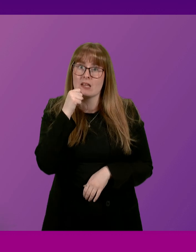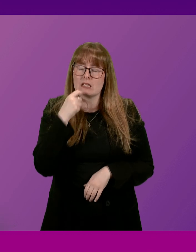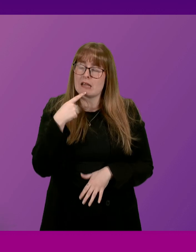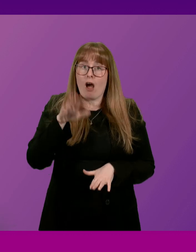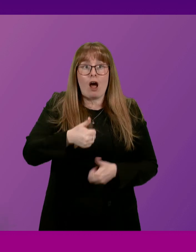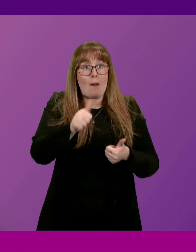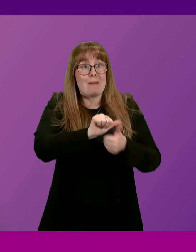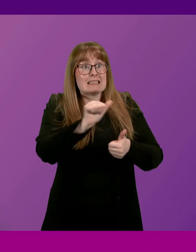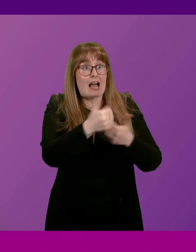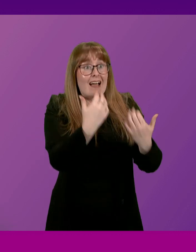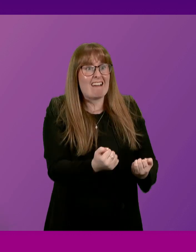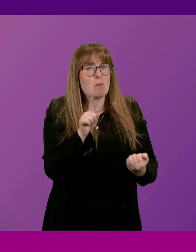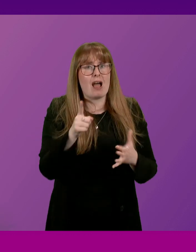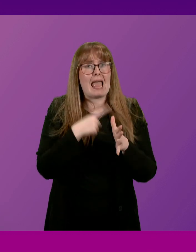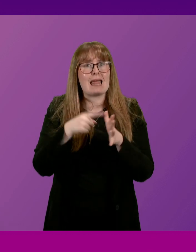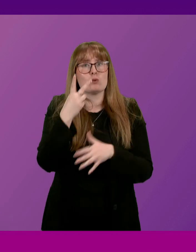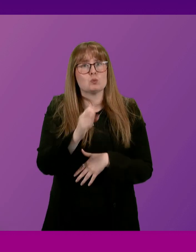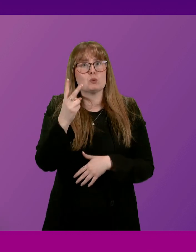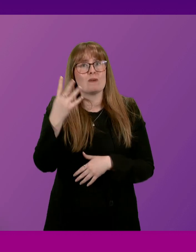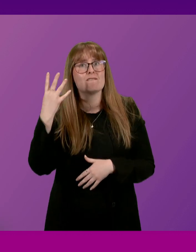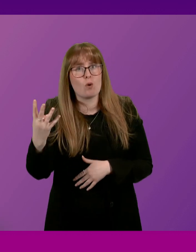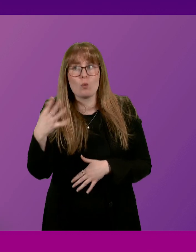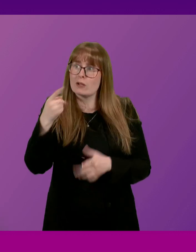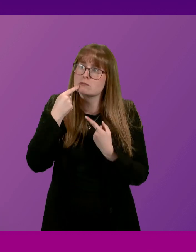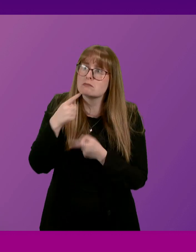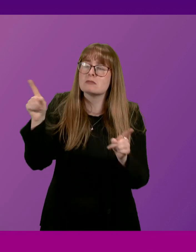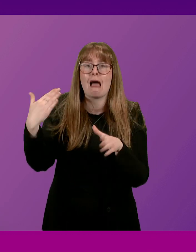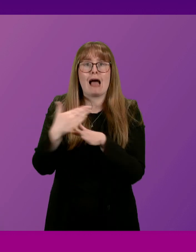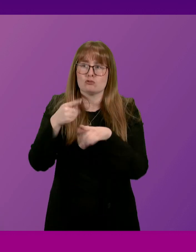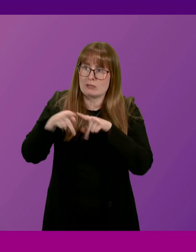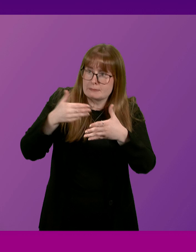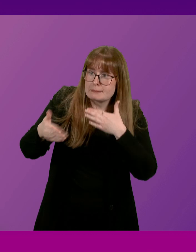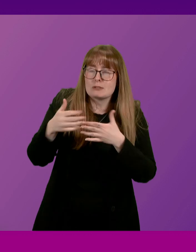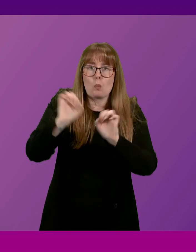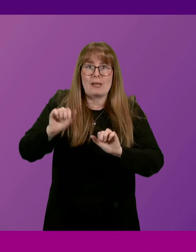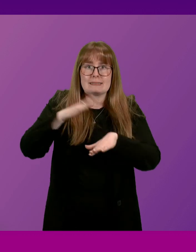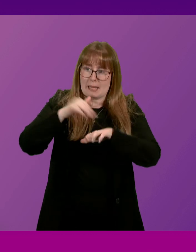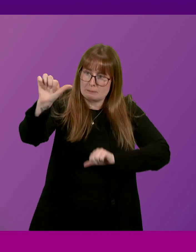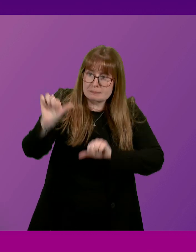better, but since April 2024, when he announced action to tackle waiting times, waits of more than